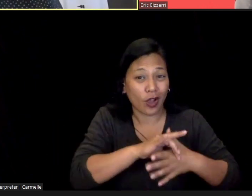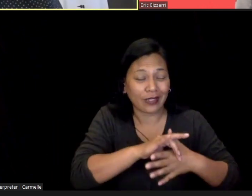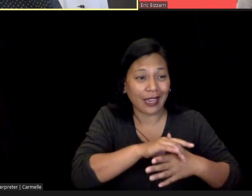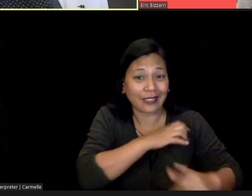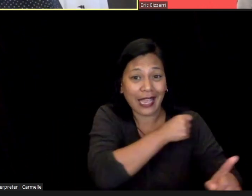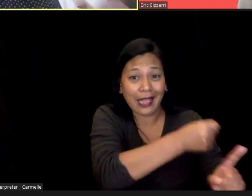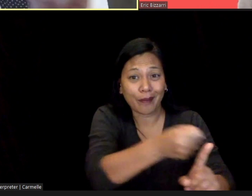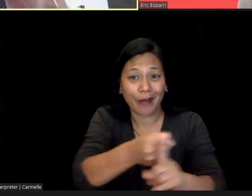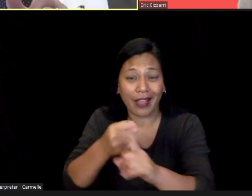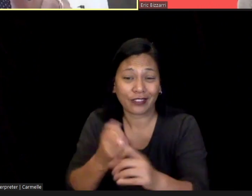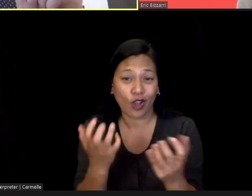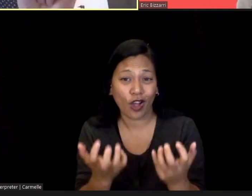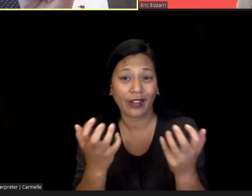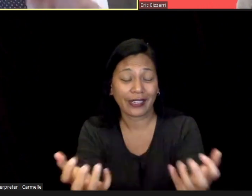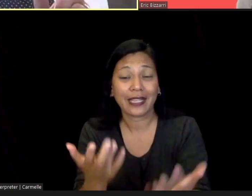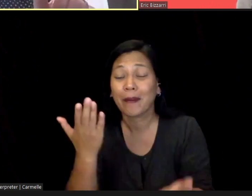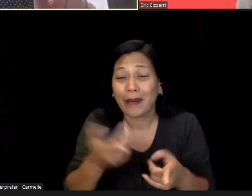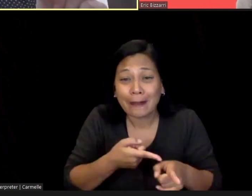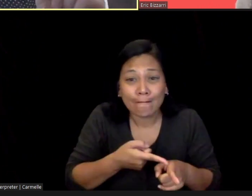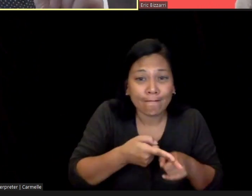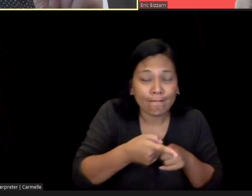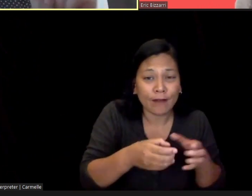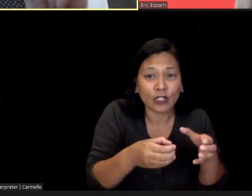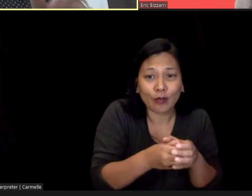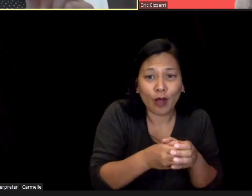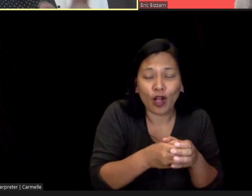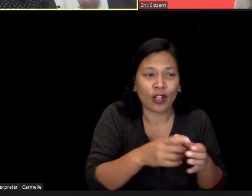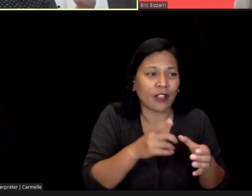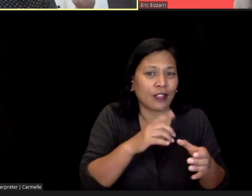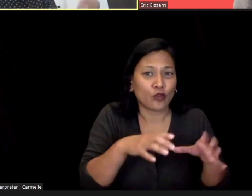And that could be a niche, small, cult hit in Canada.